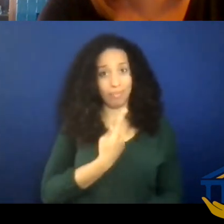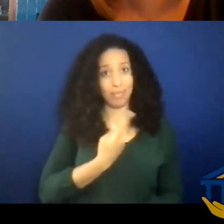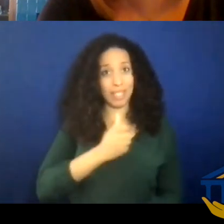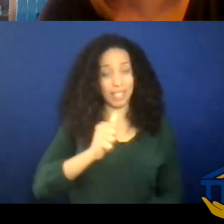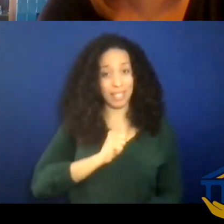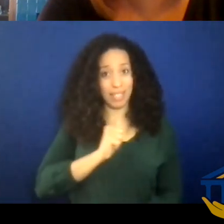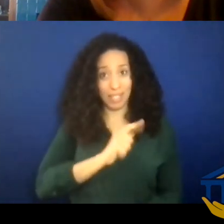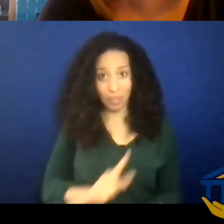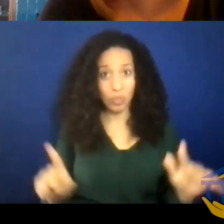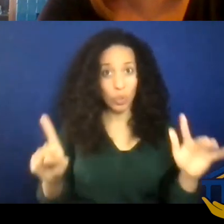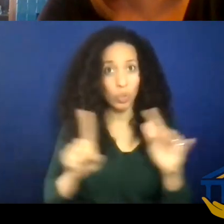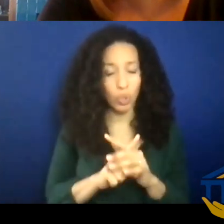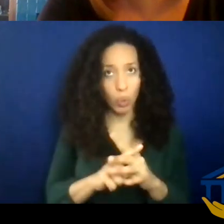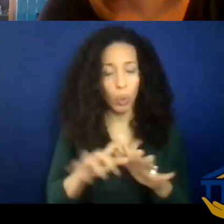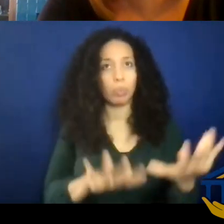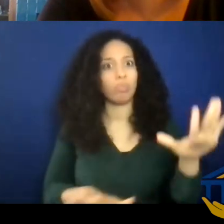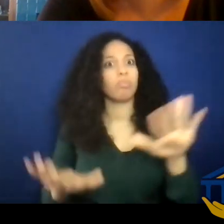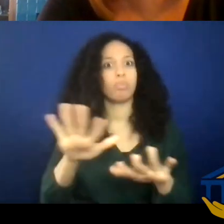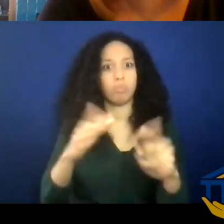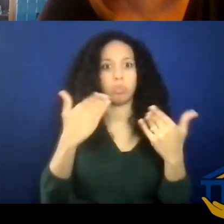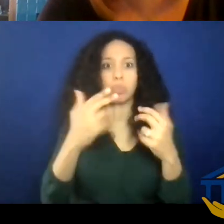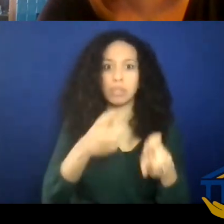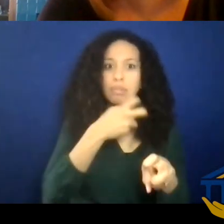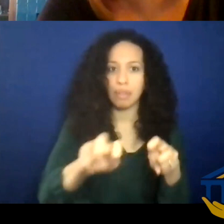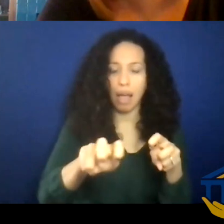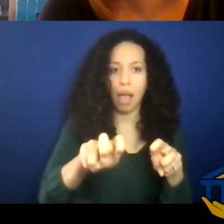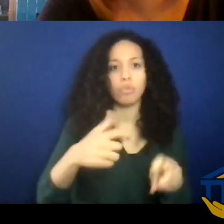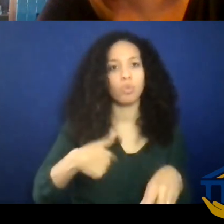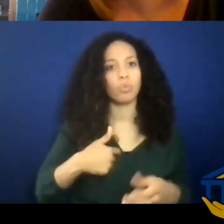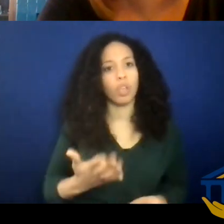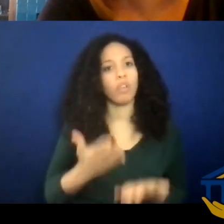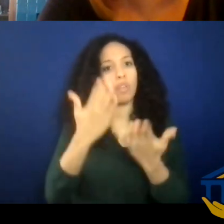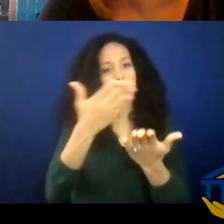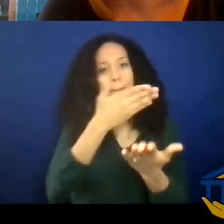that families try to get a lawyer if they want to go through it, with a due process hearing.